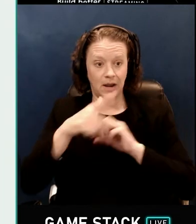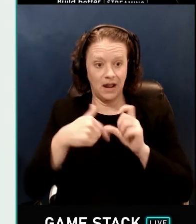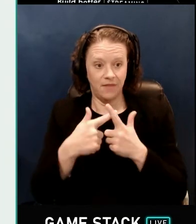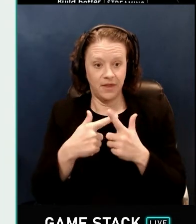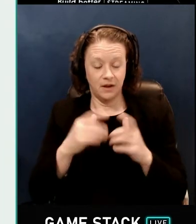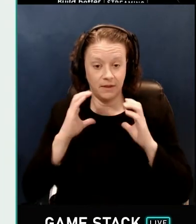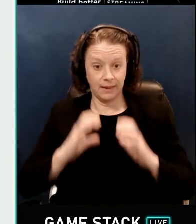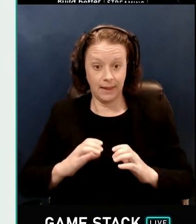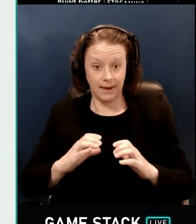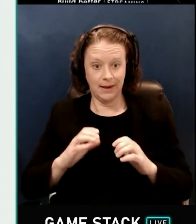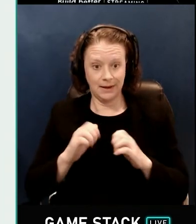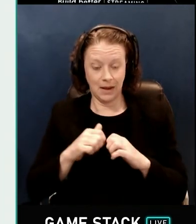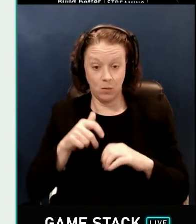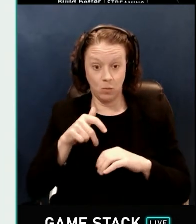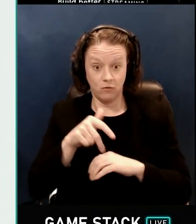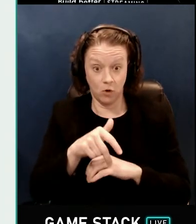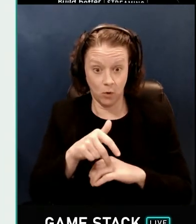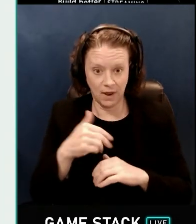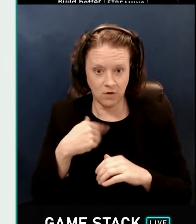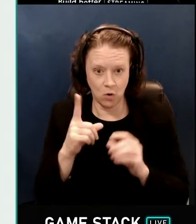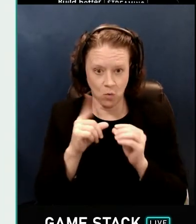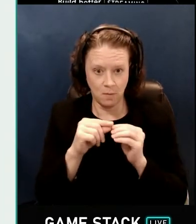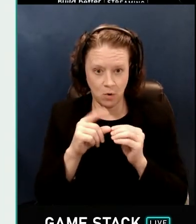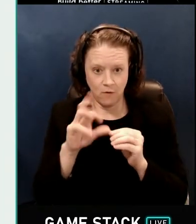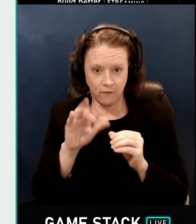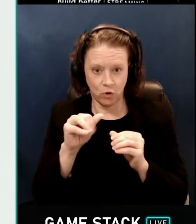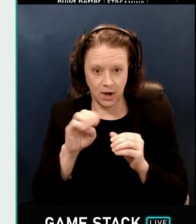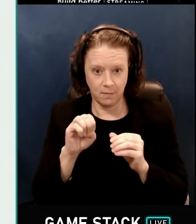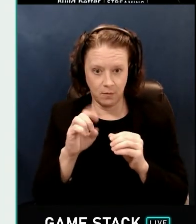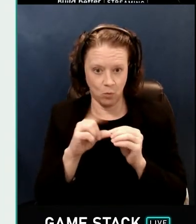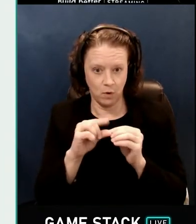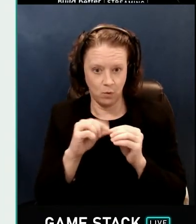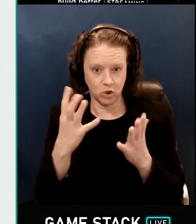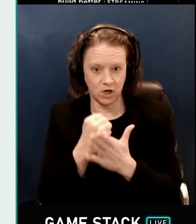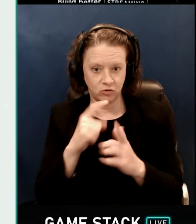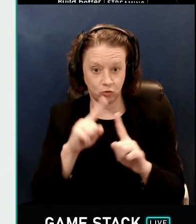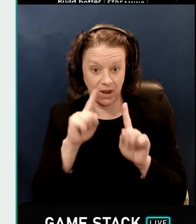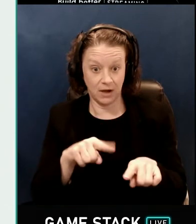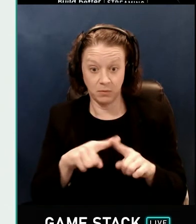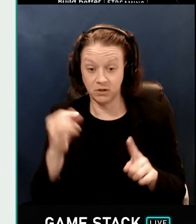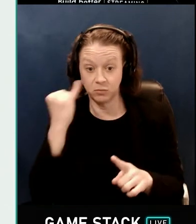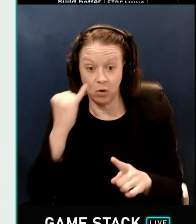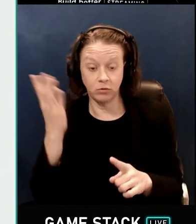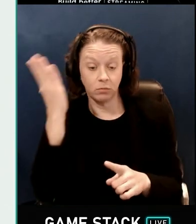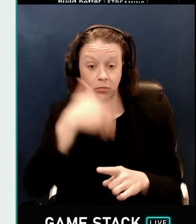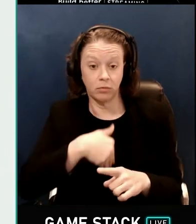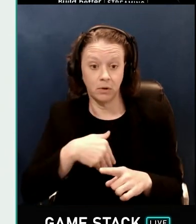have another frame, another chance to react. But let's say that they don't react and we move on to the next frame.